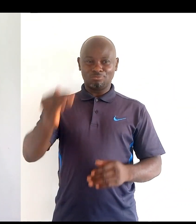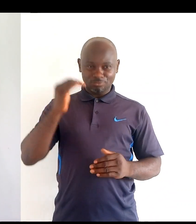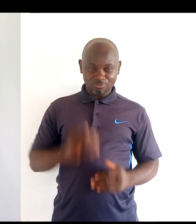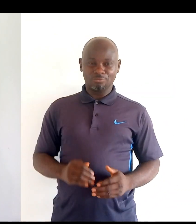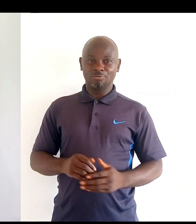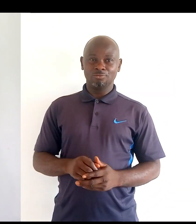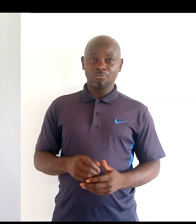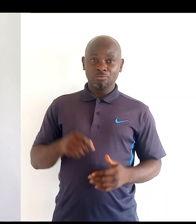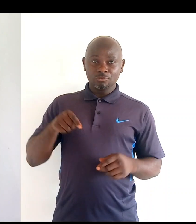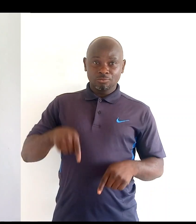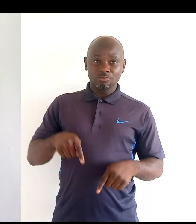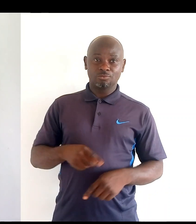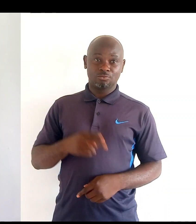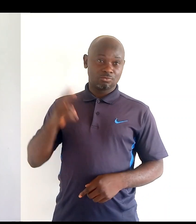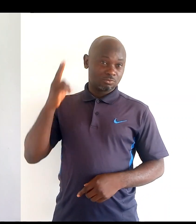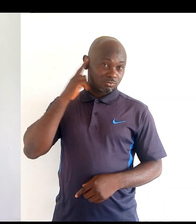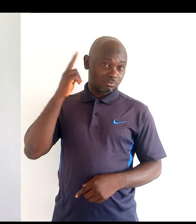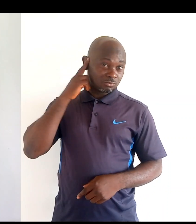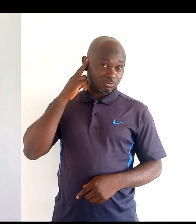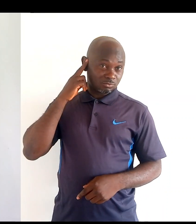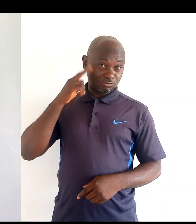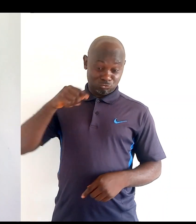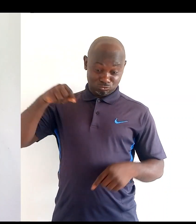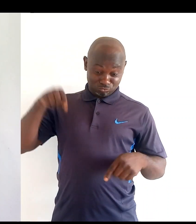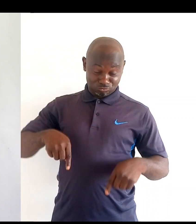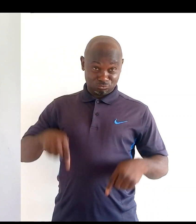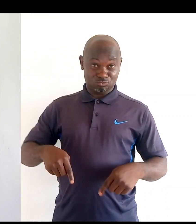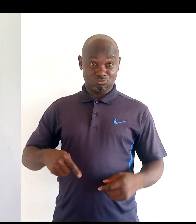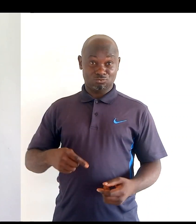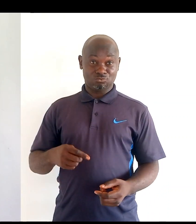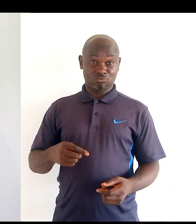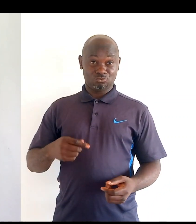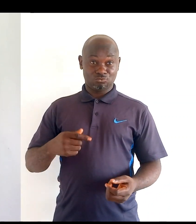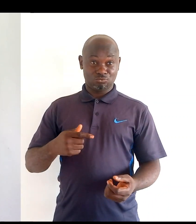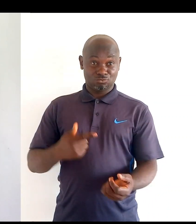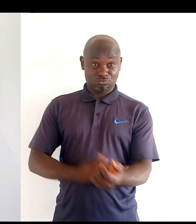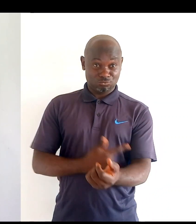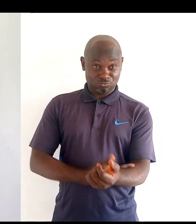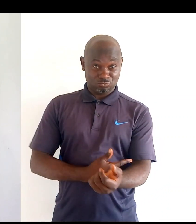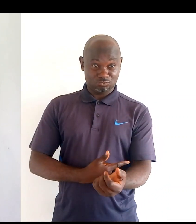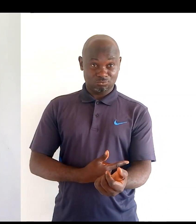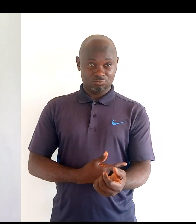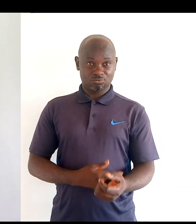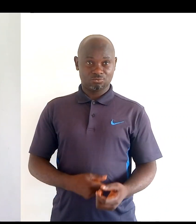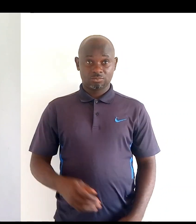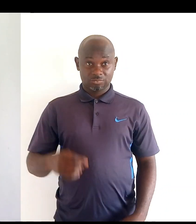language. In other words, there is a potential language death for their own sign language.